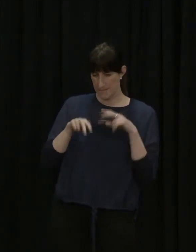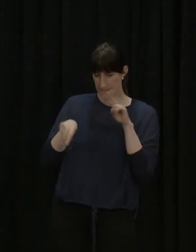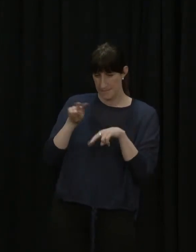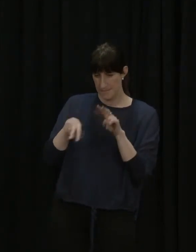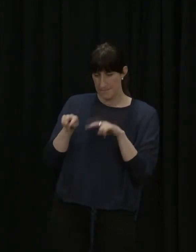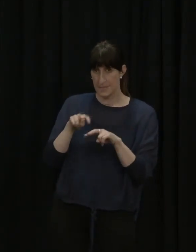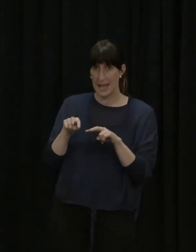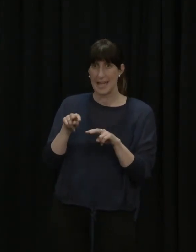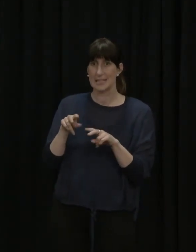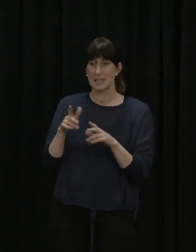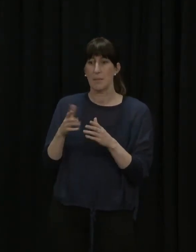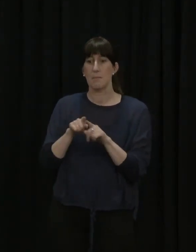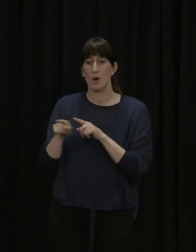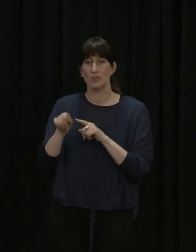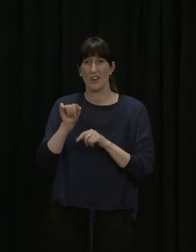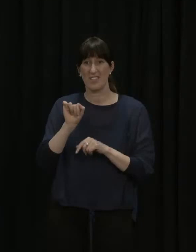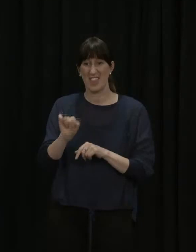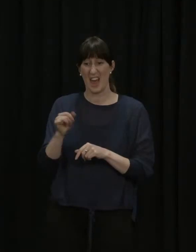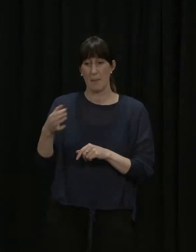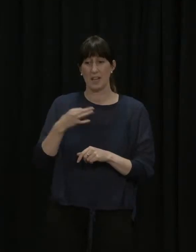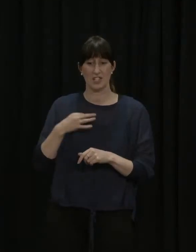They come to me.